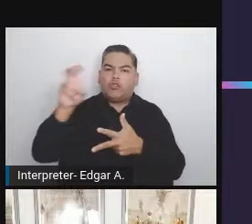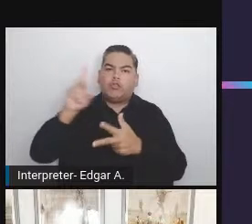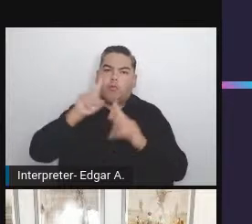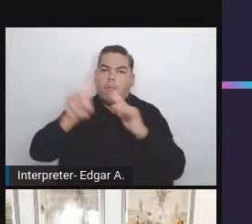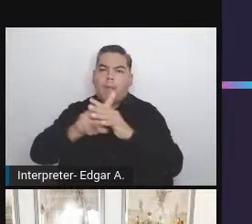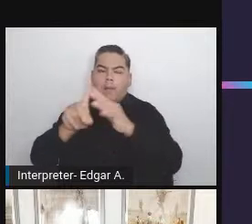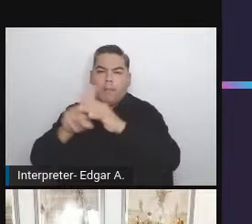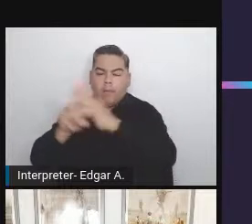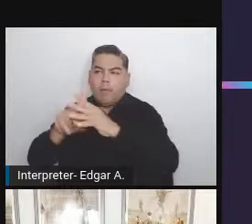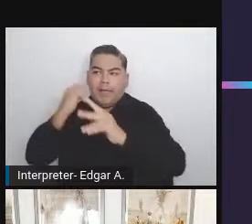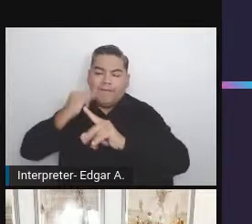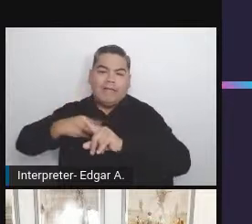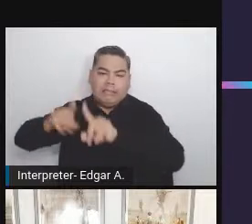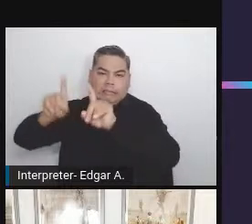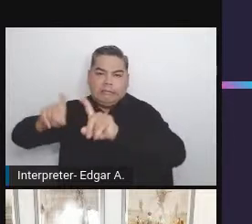remember in the 60% of issues that will be found I will